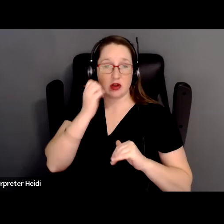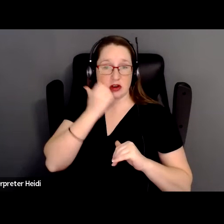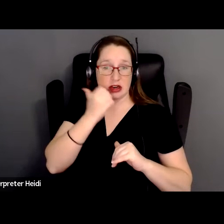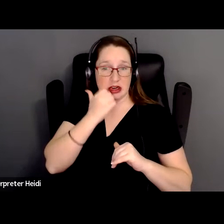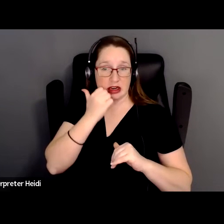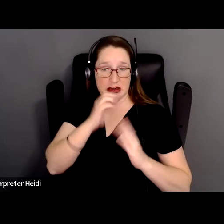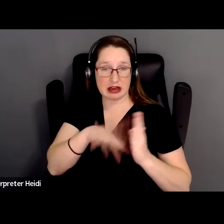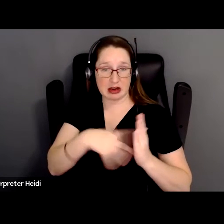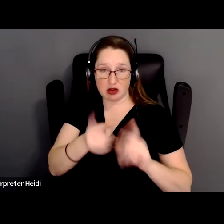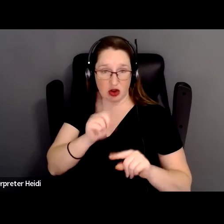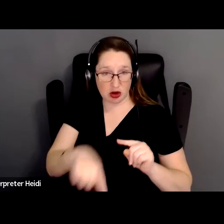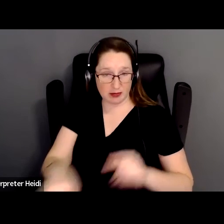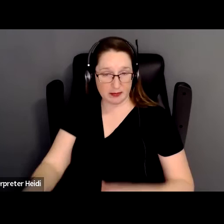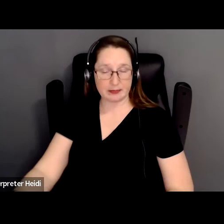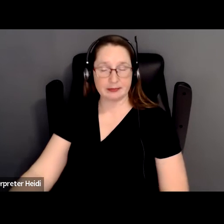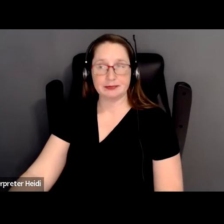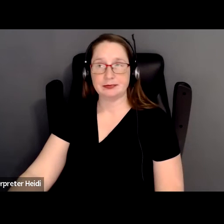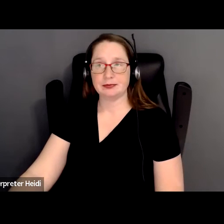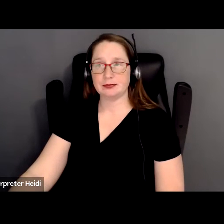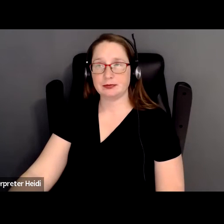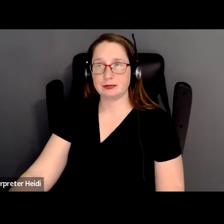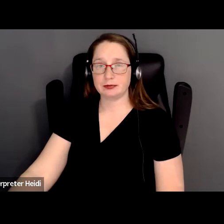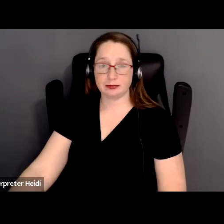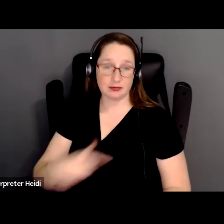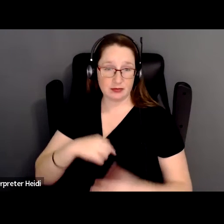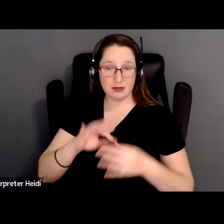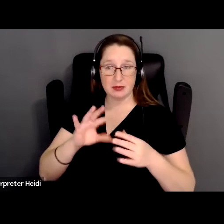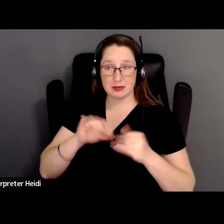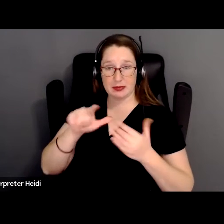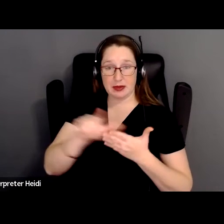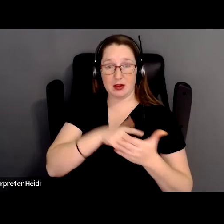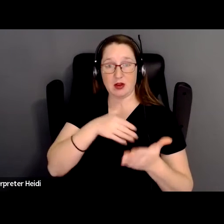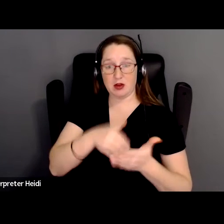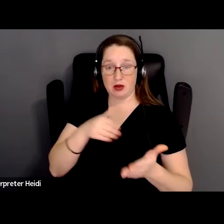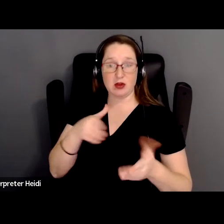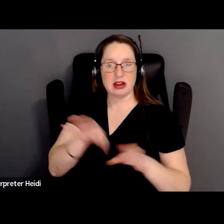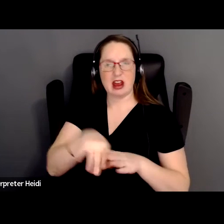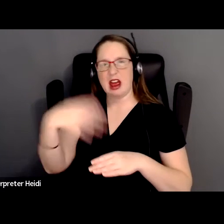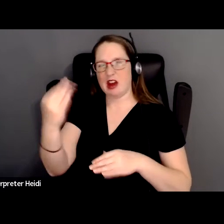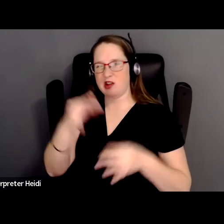Schedule. As I said, this this last suit was settled out of court in 2022.